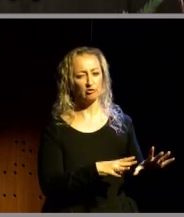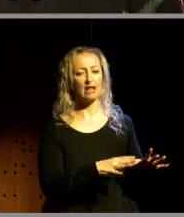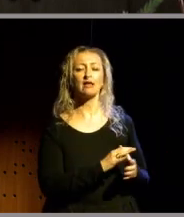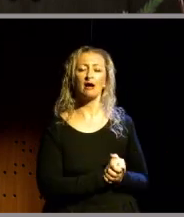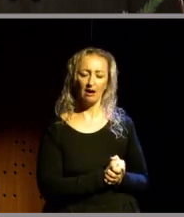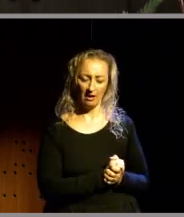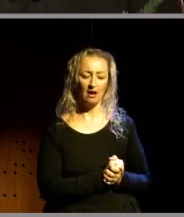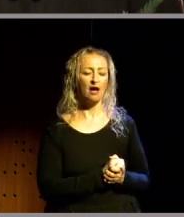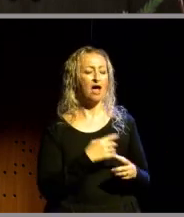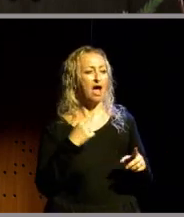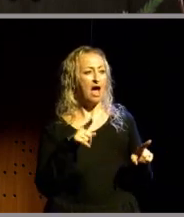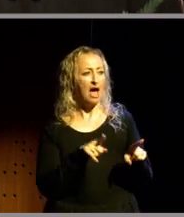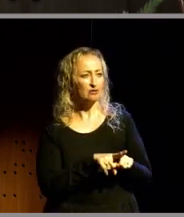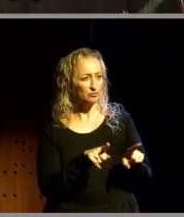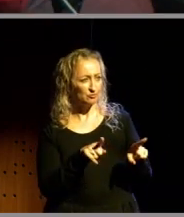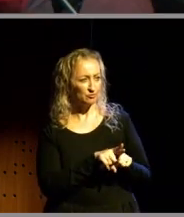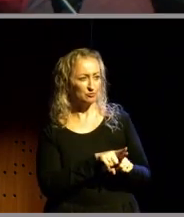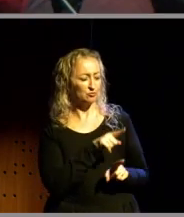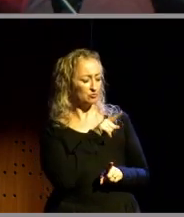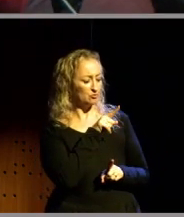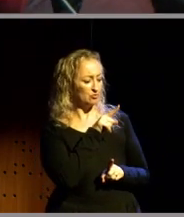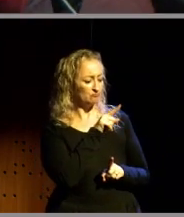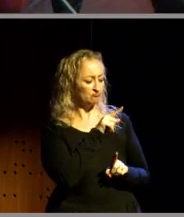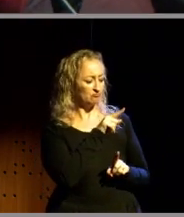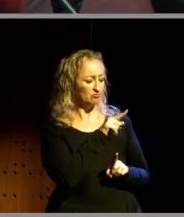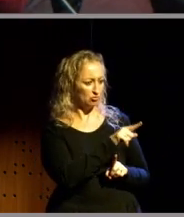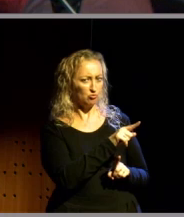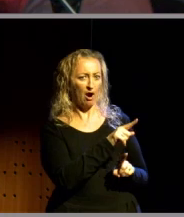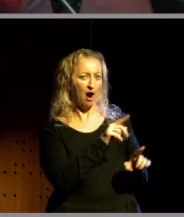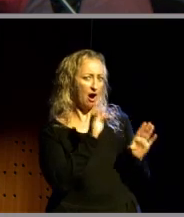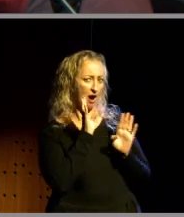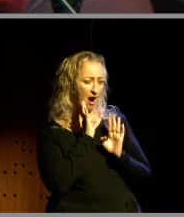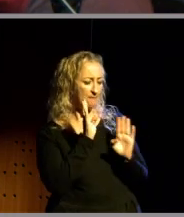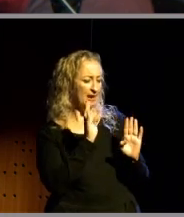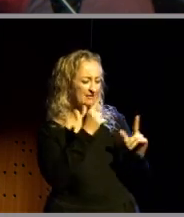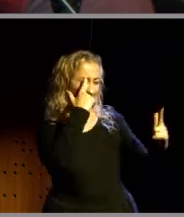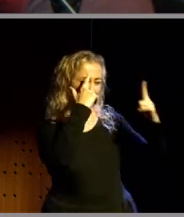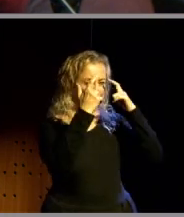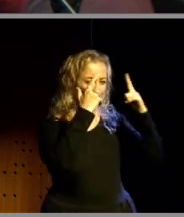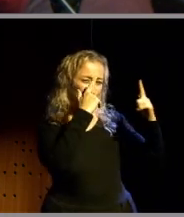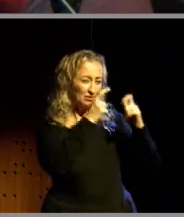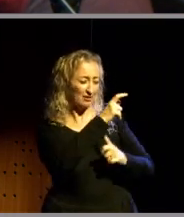And of course, not only are you in your own right an amazing creative force, a public intellectual,